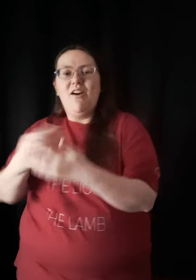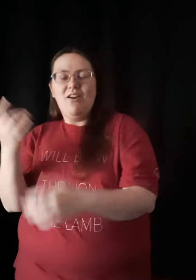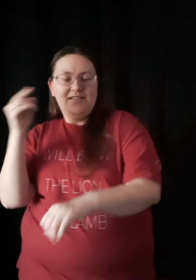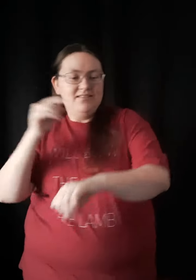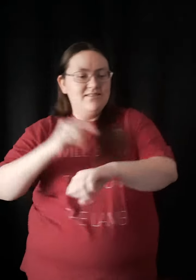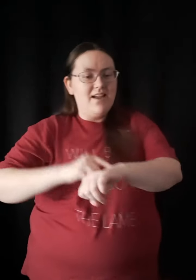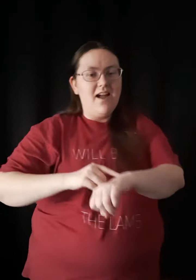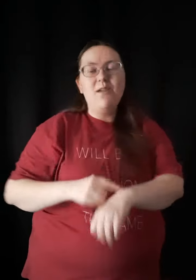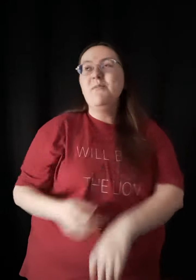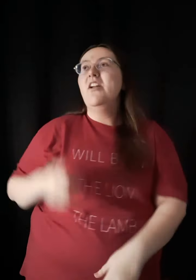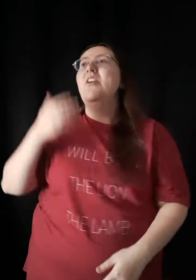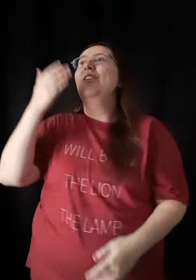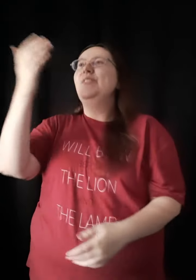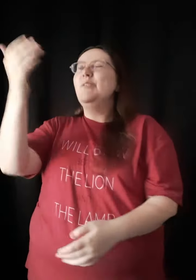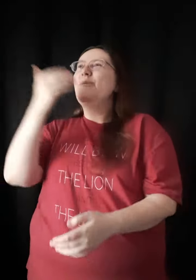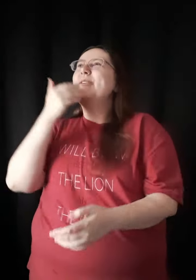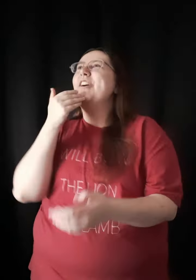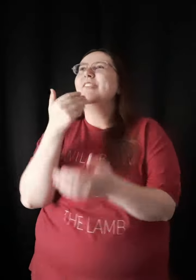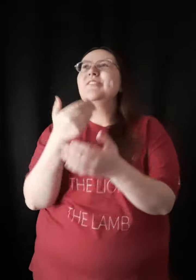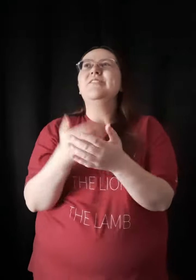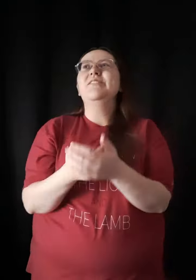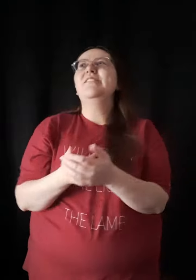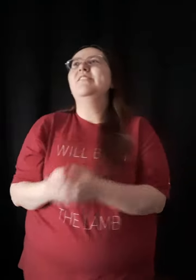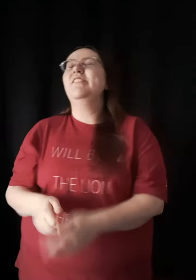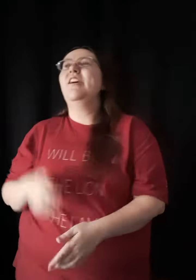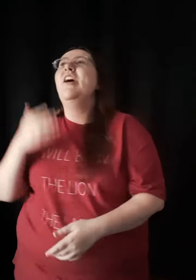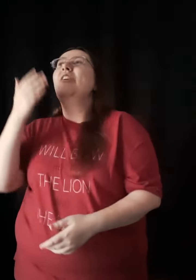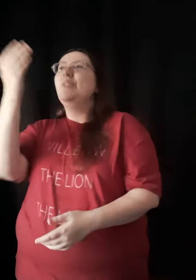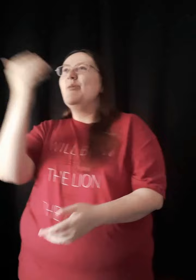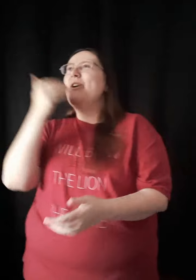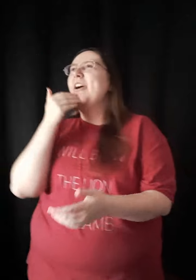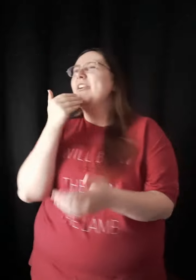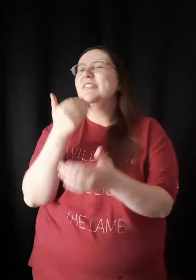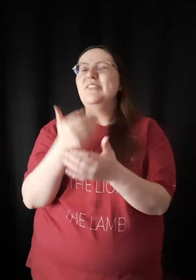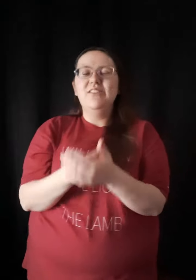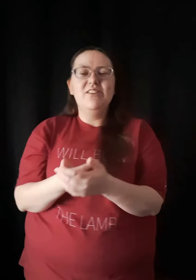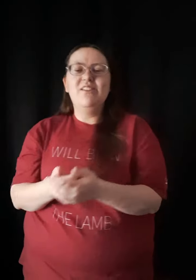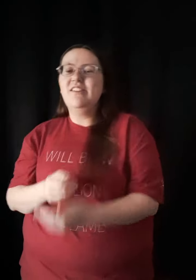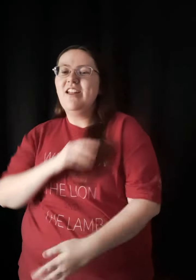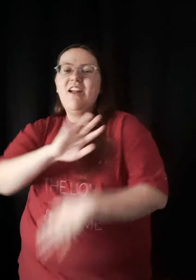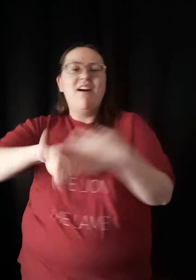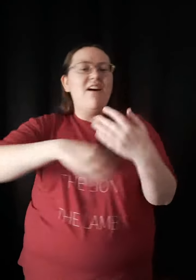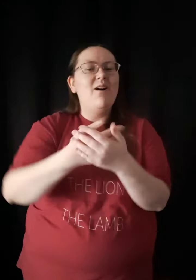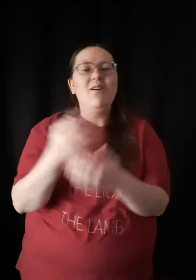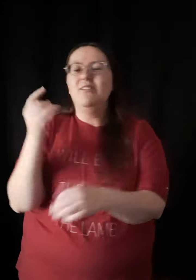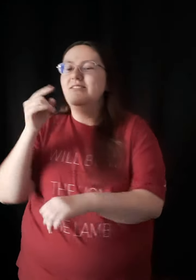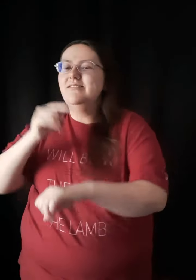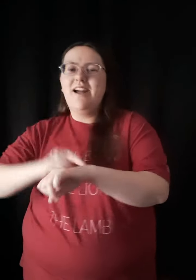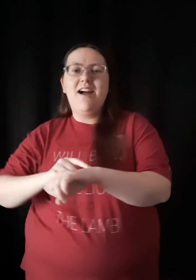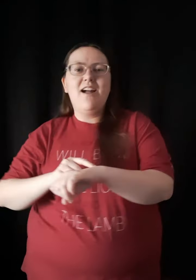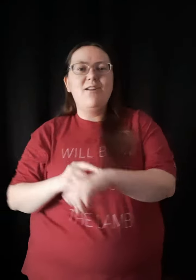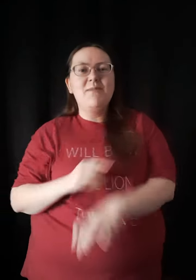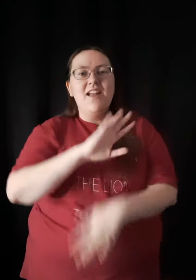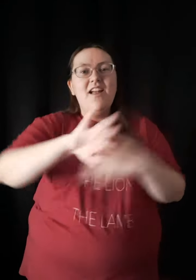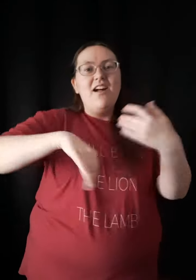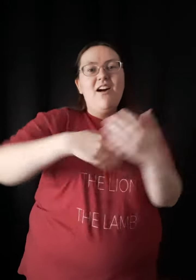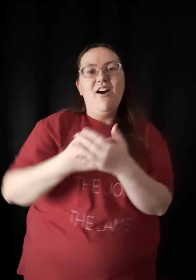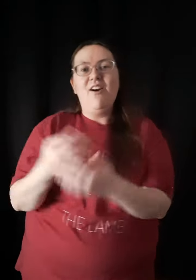All the time, You are good, yeah You are good all the time